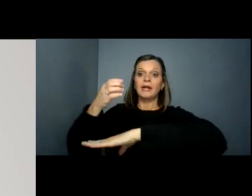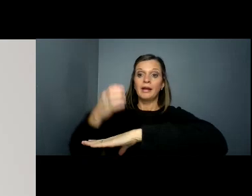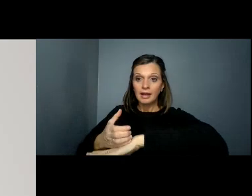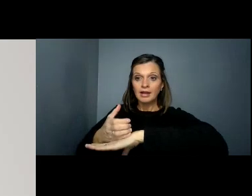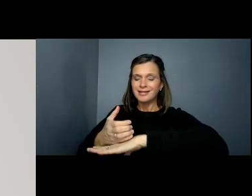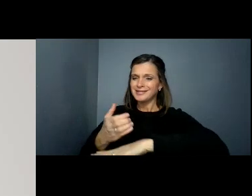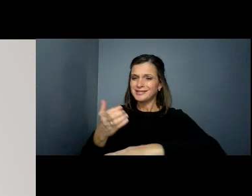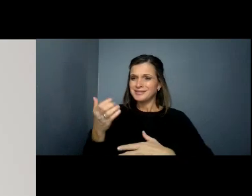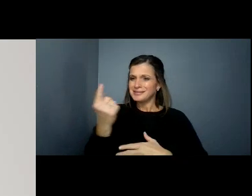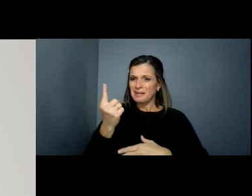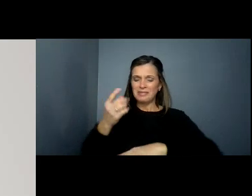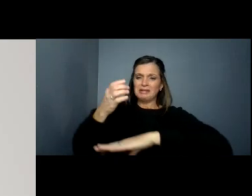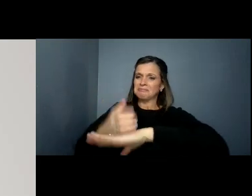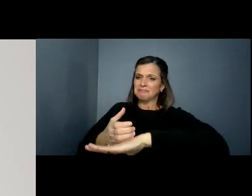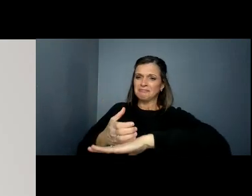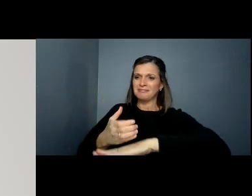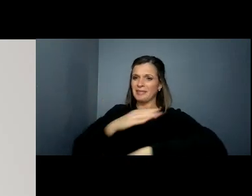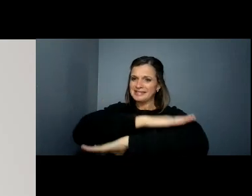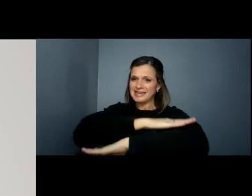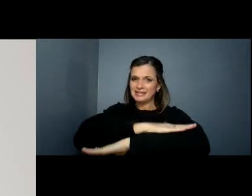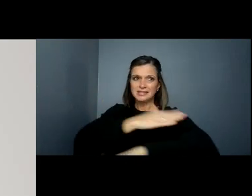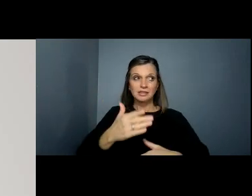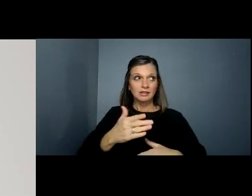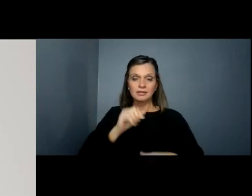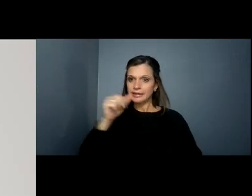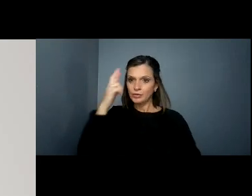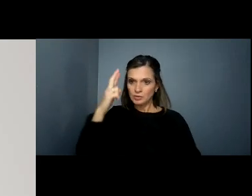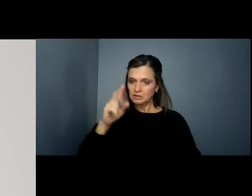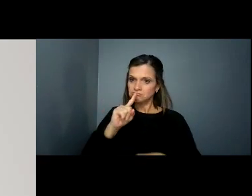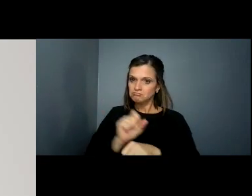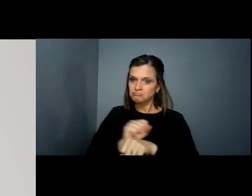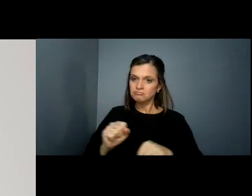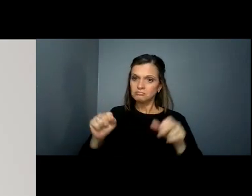you just forget things like that.